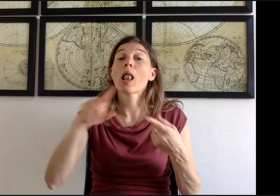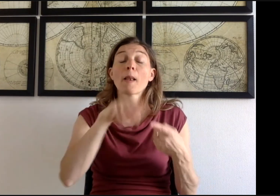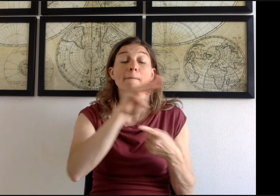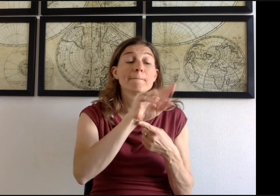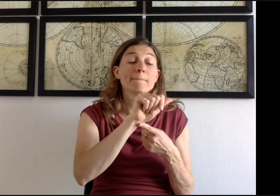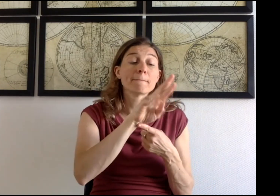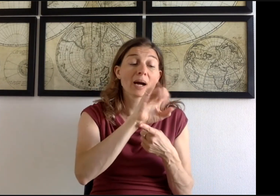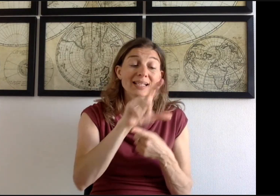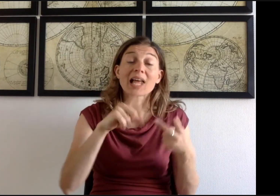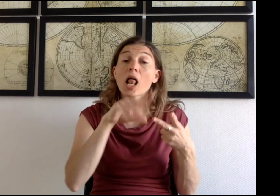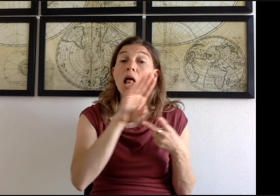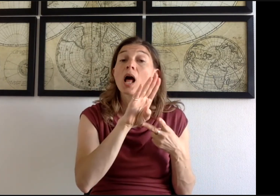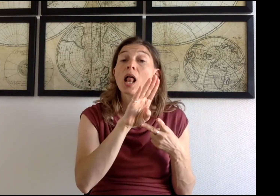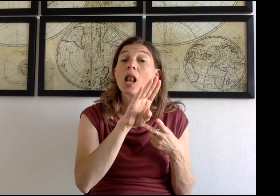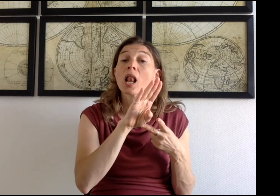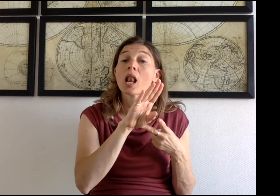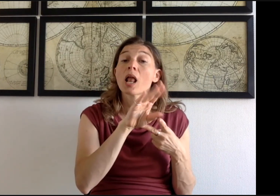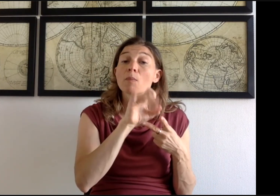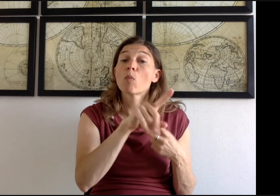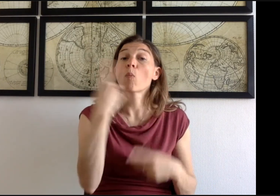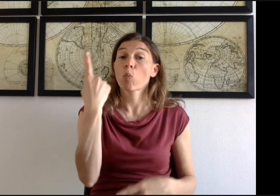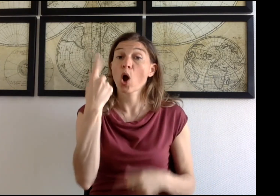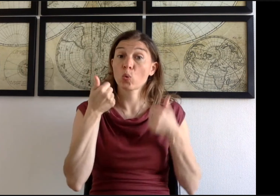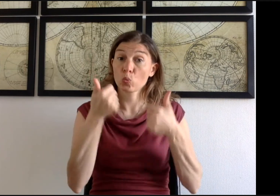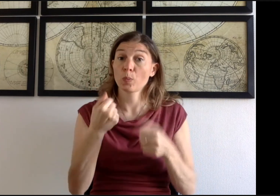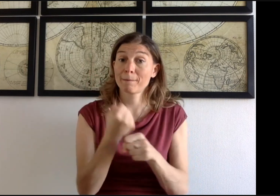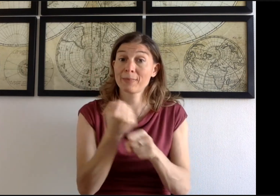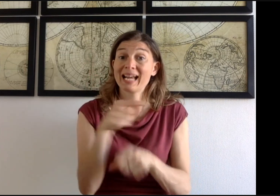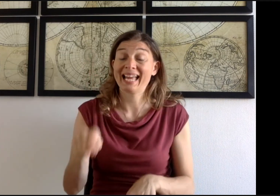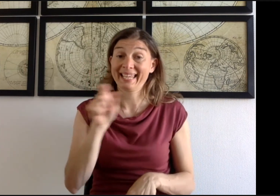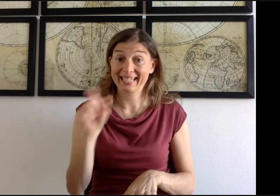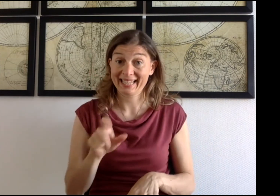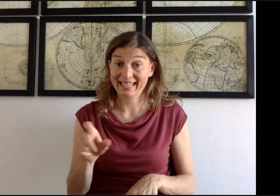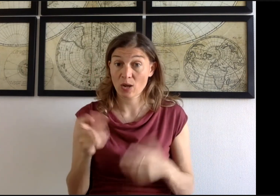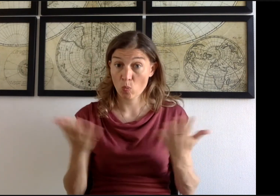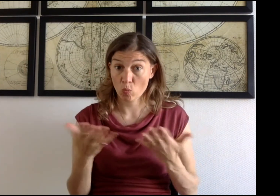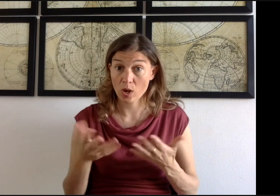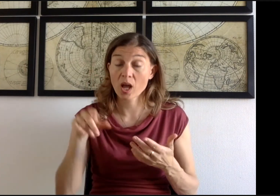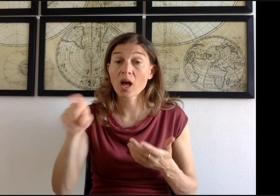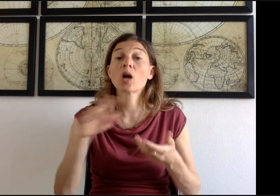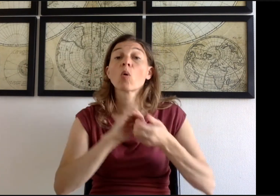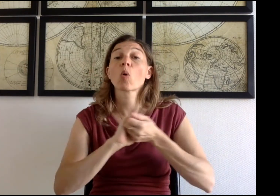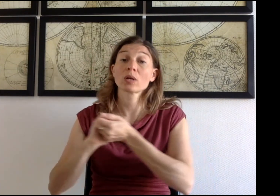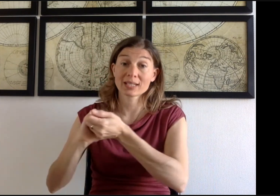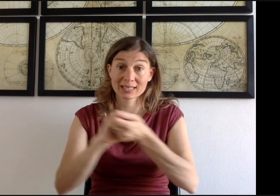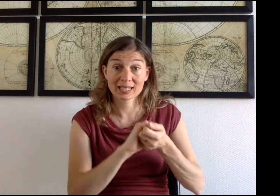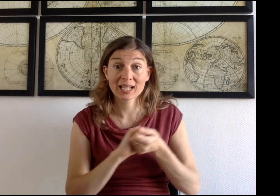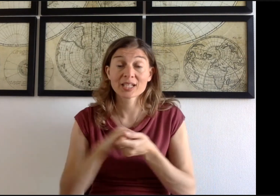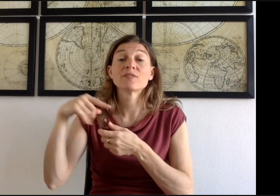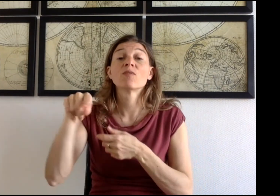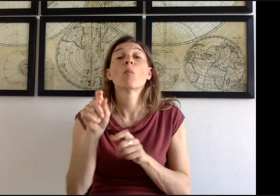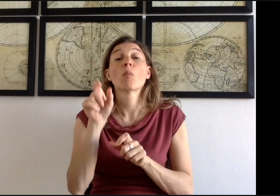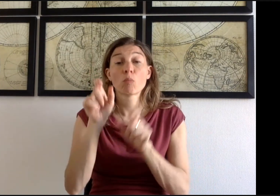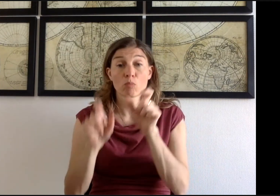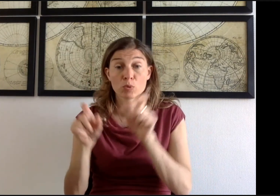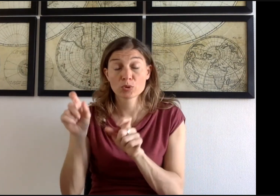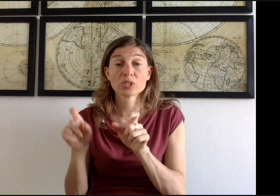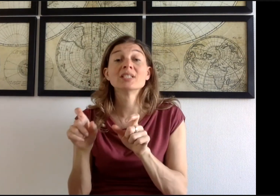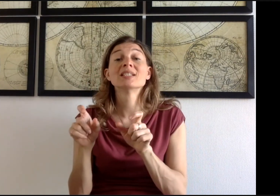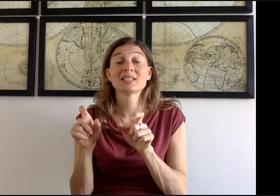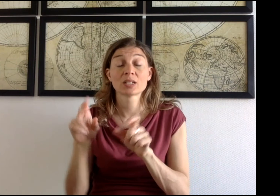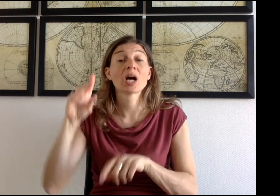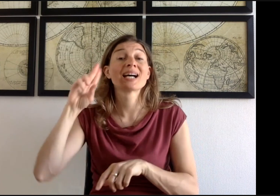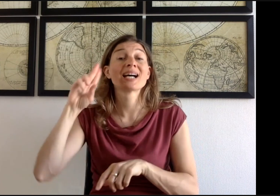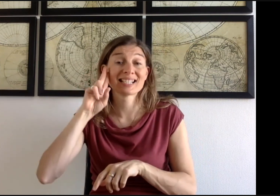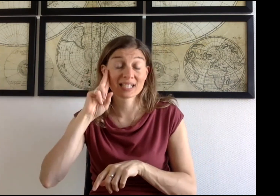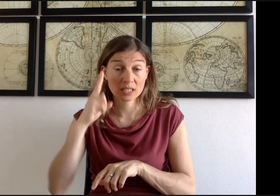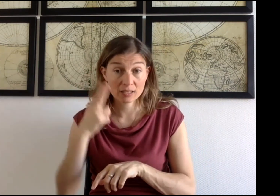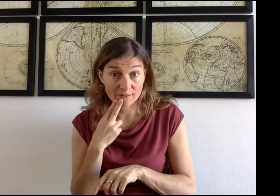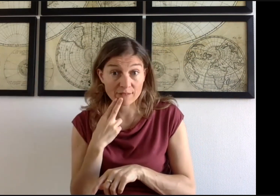a good practice in Italy where the organization of deaf persons